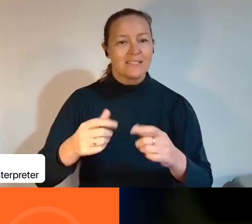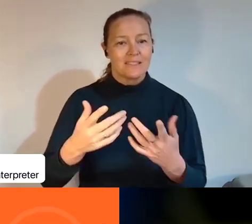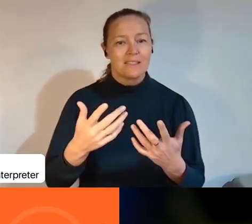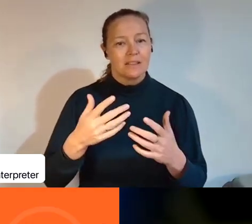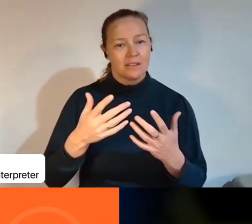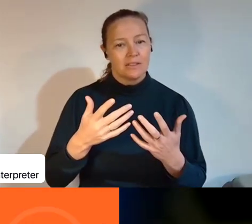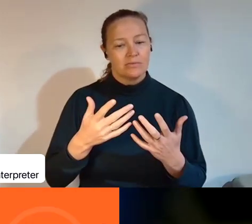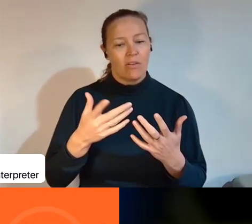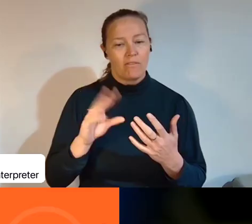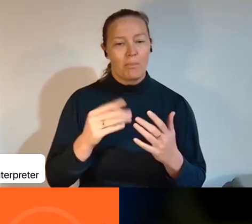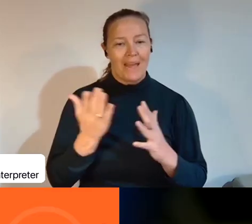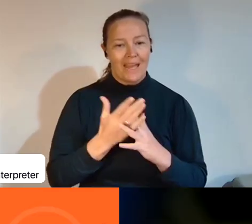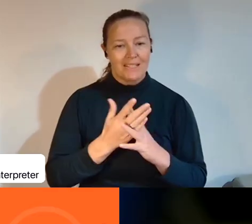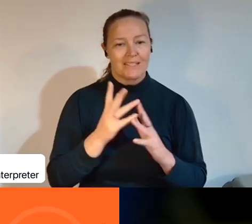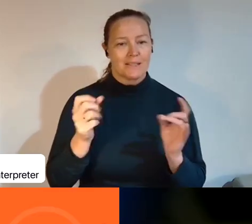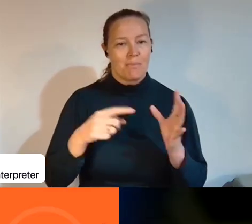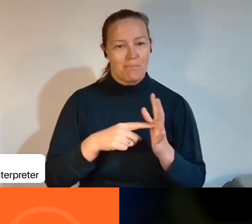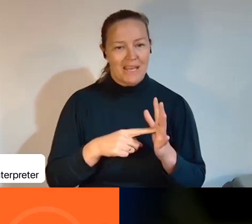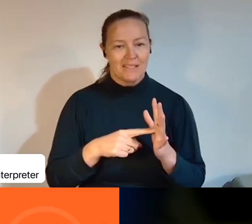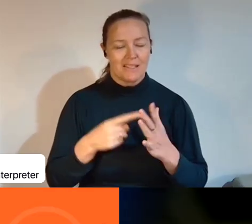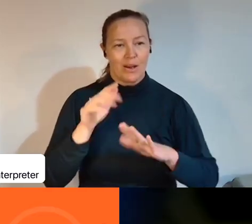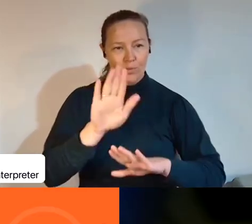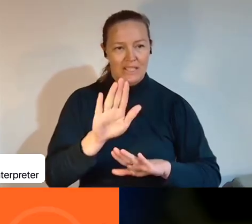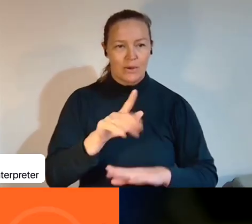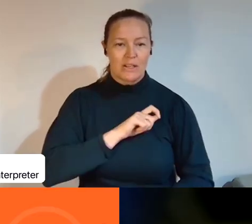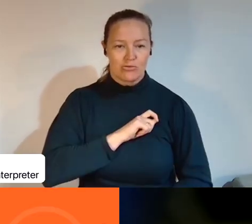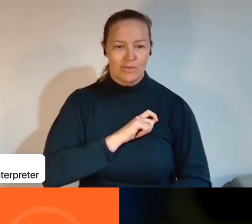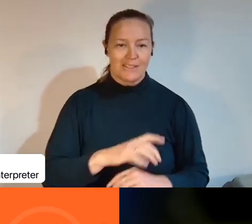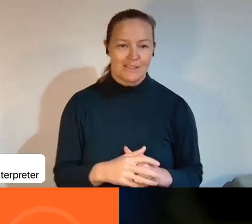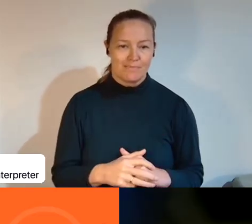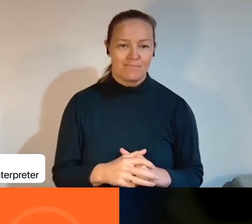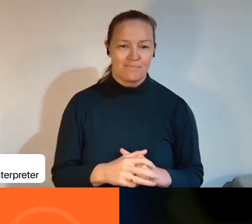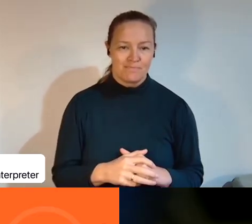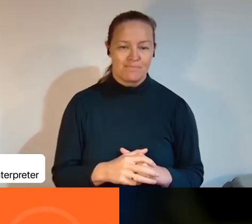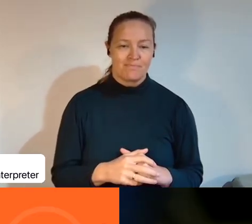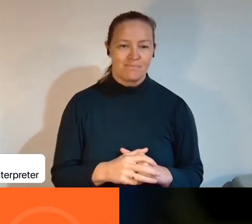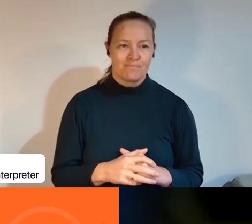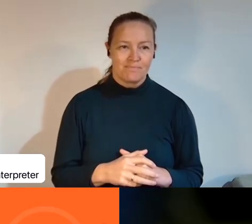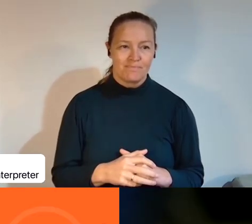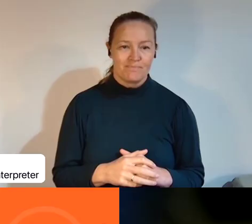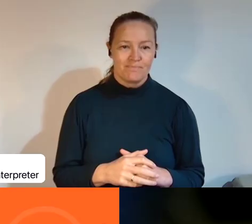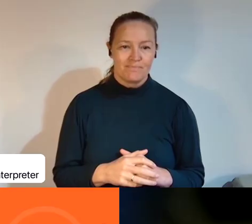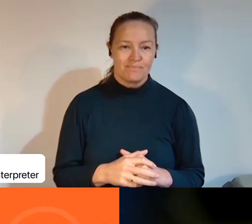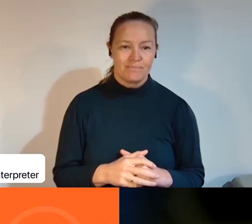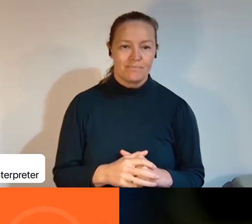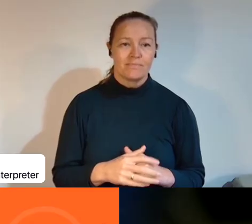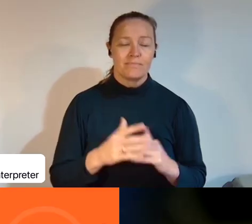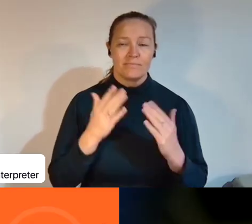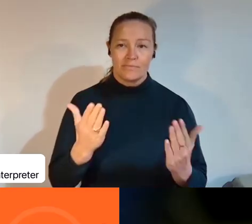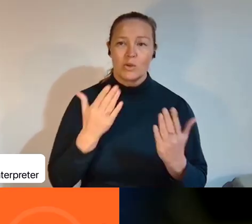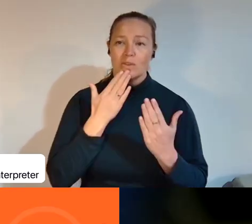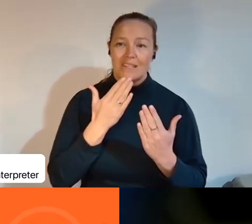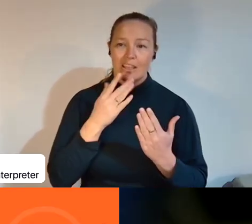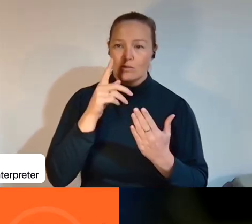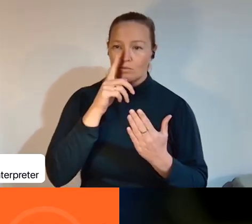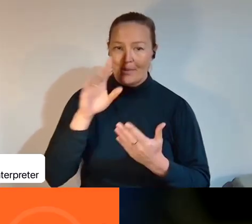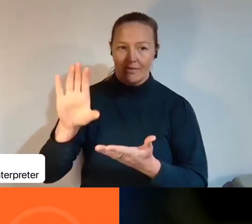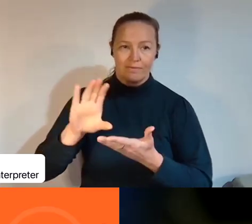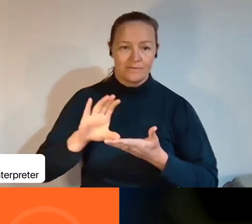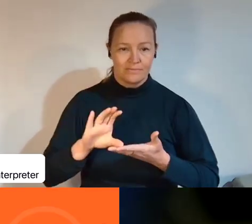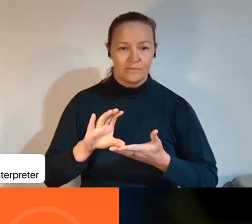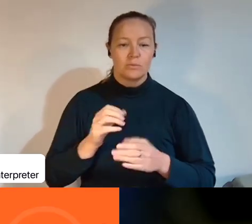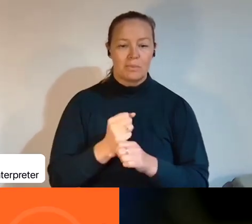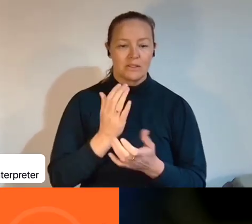Access Matters Aotearoa Trust. A big thank you to our funders who make this series possible;